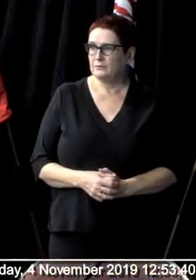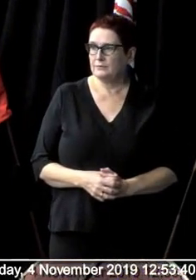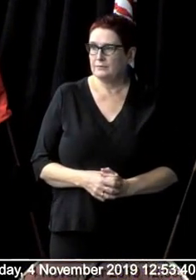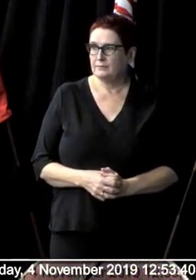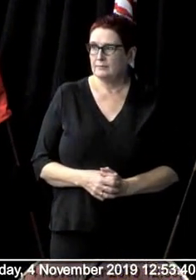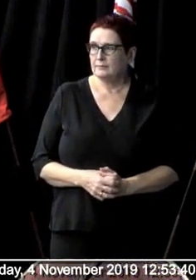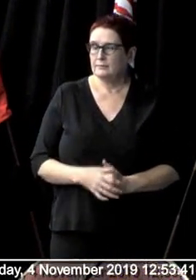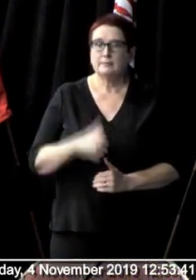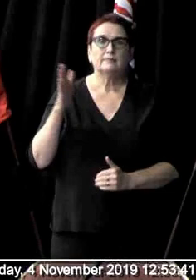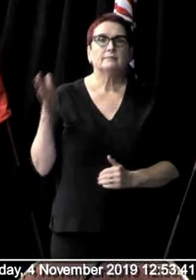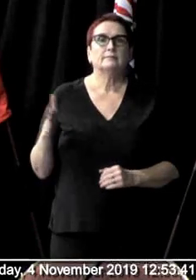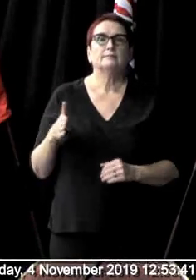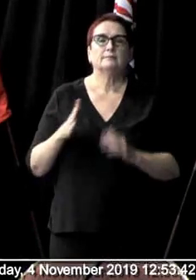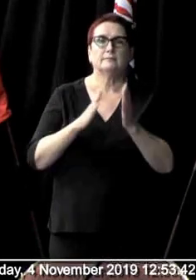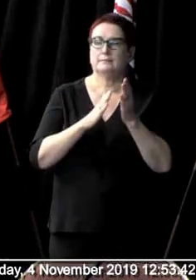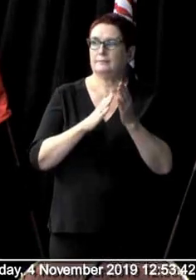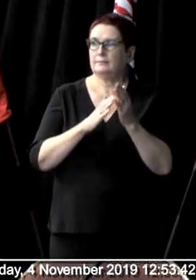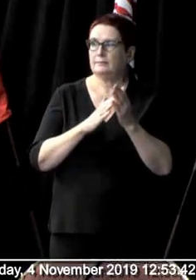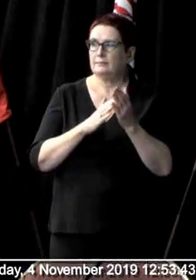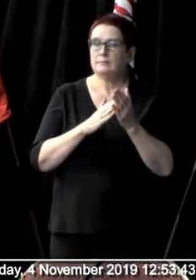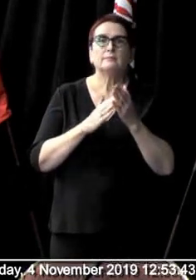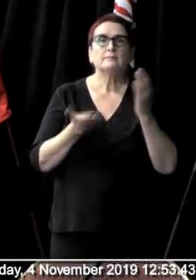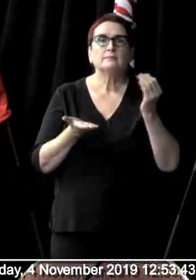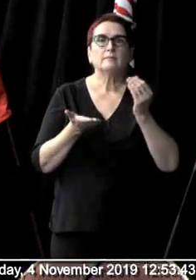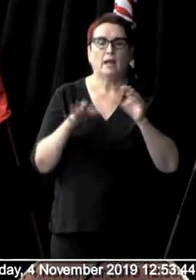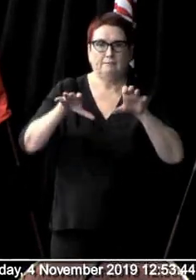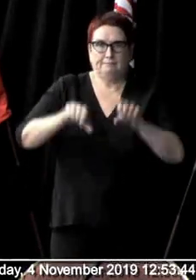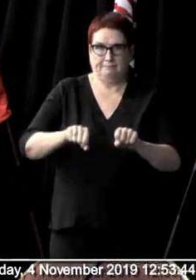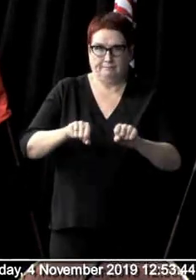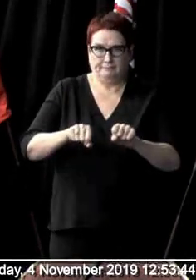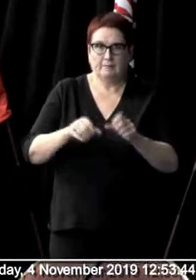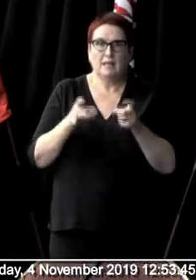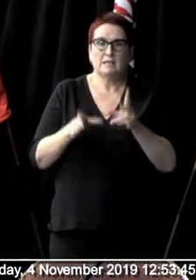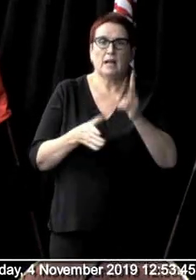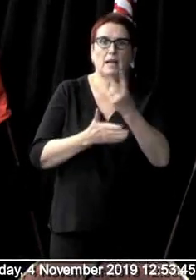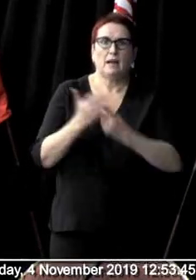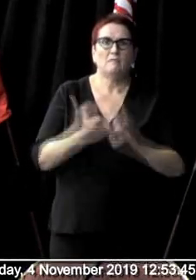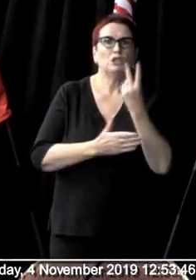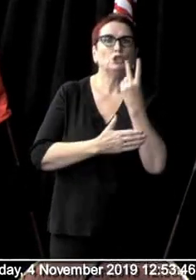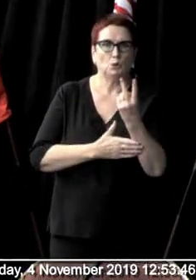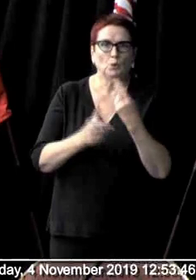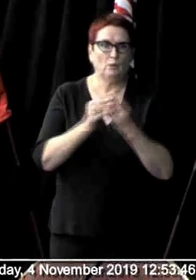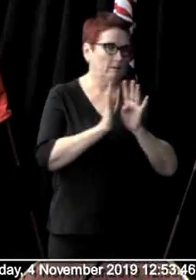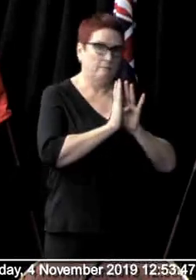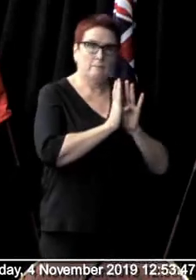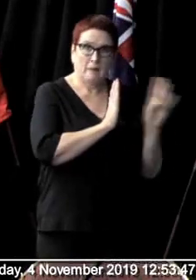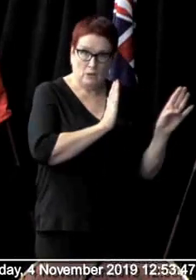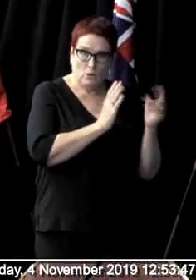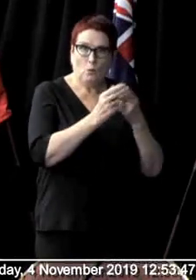Might we adjourn, please, till 2:30 when we will recommence with the panel, Dr Bridle and Mrs Wilson.